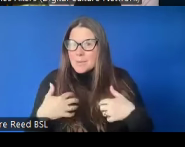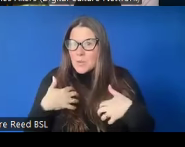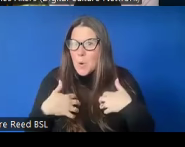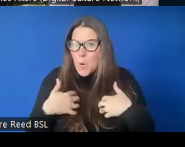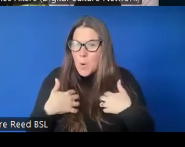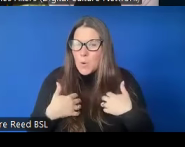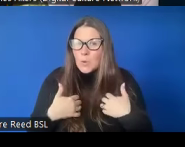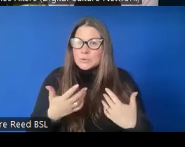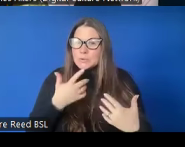about this content today.